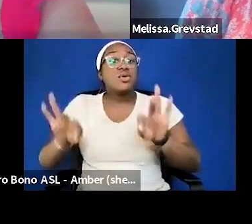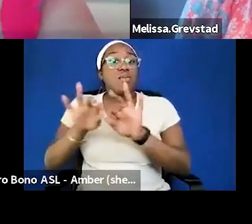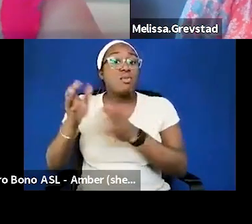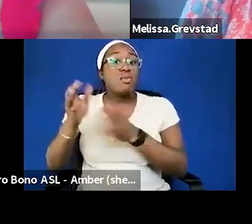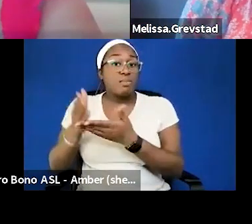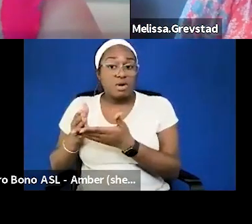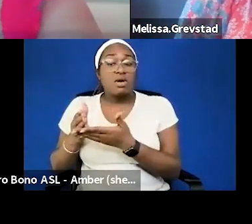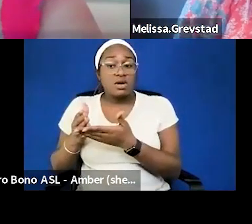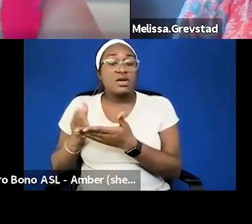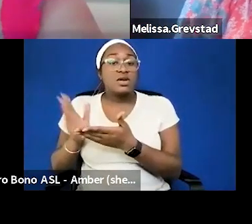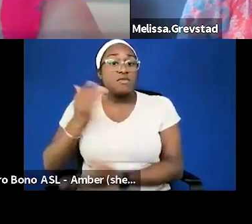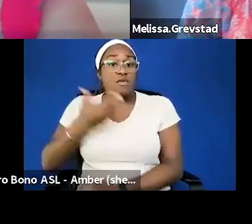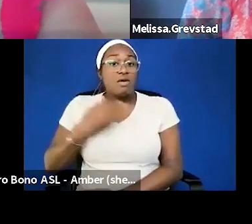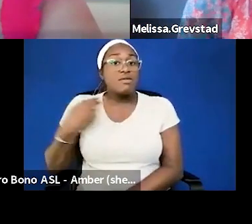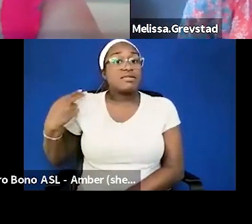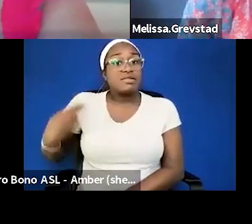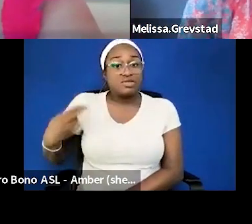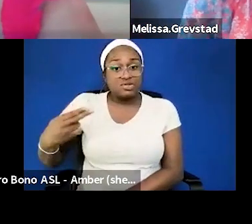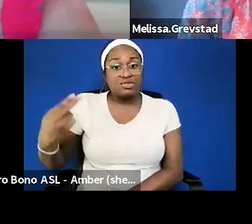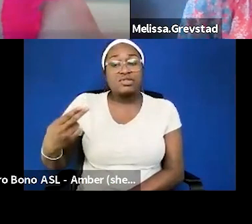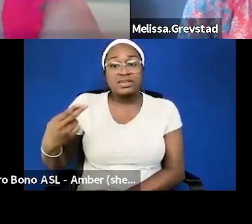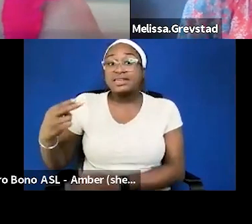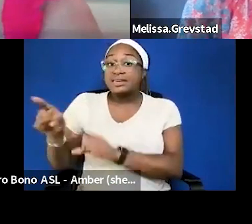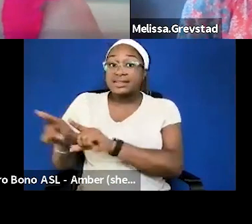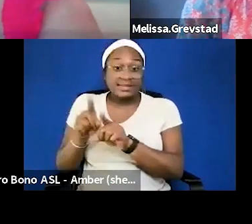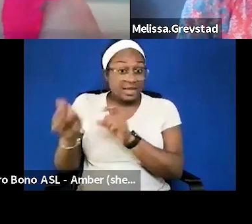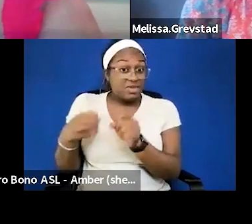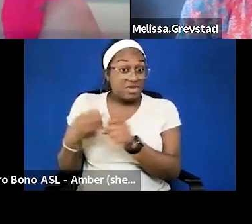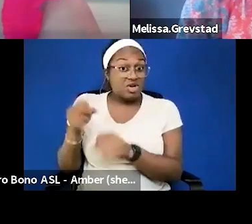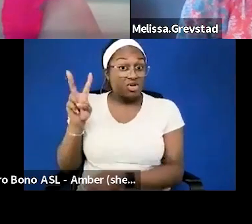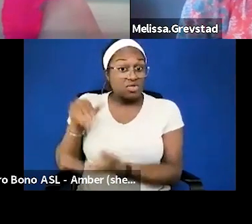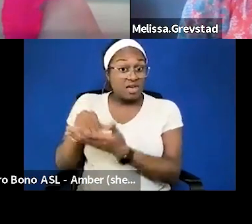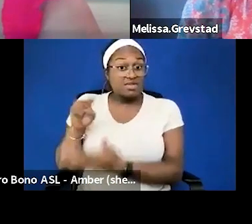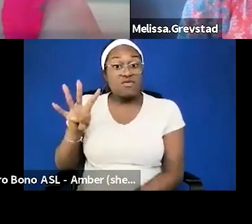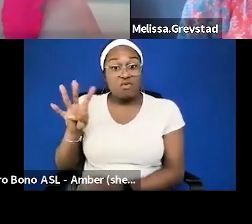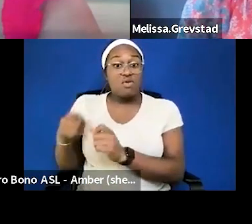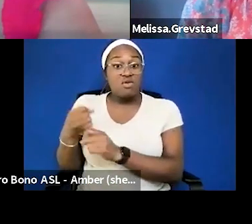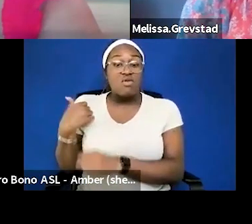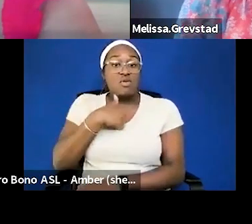of our history is in the same year, in 2004, we actually established the Dove self-esteem Project.